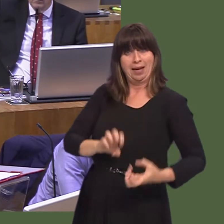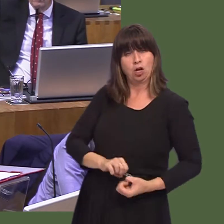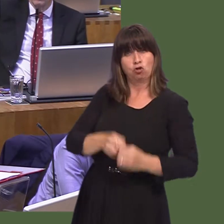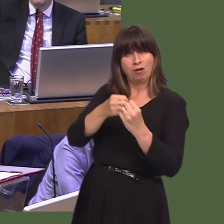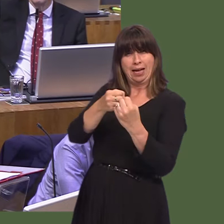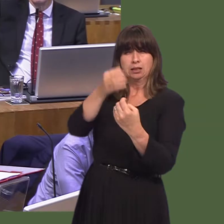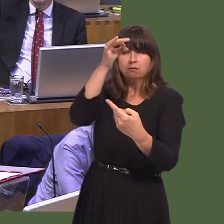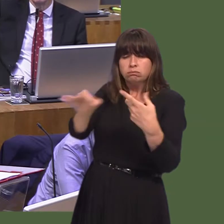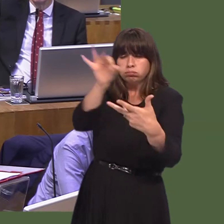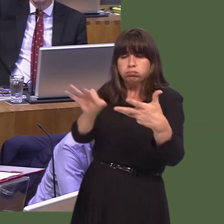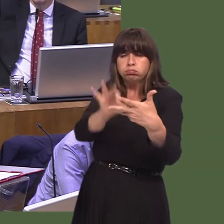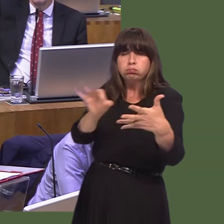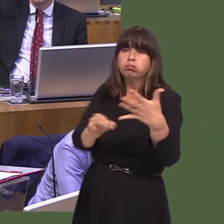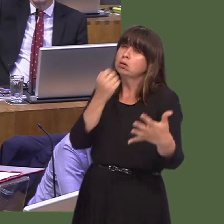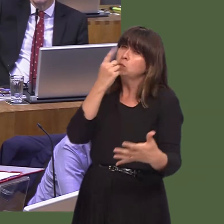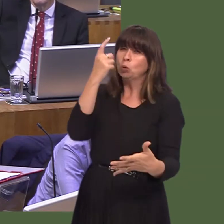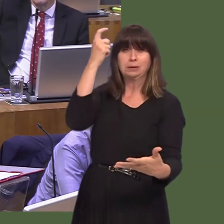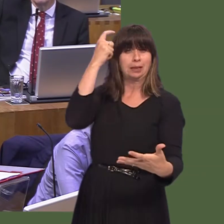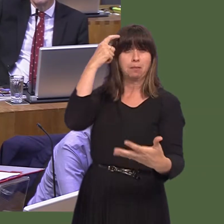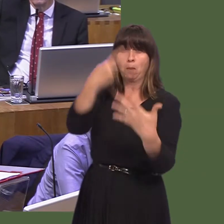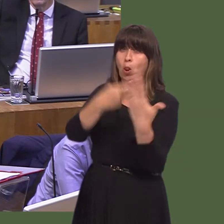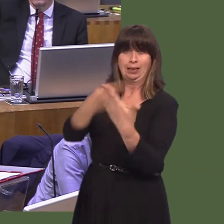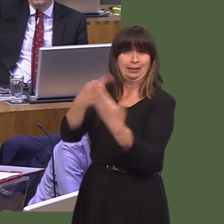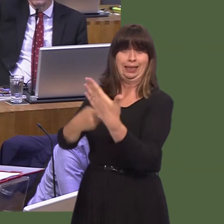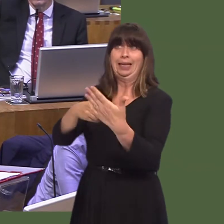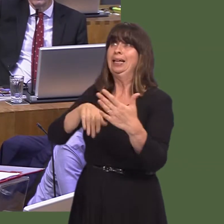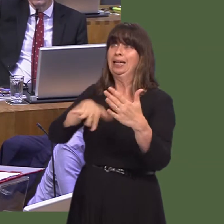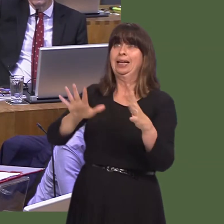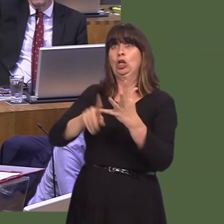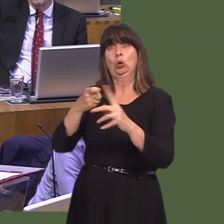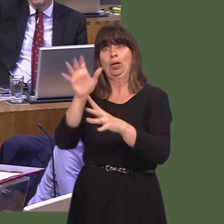thought-through and sensible policies of anywhere in the UK.